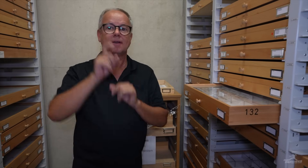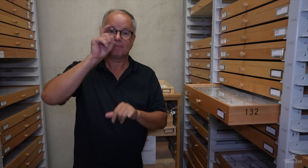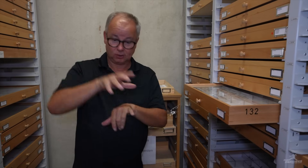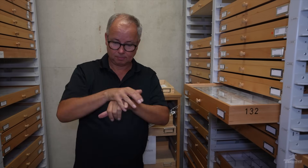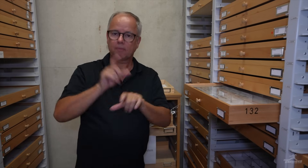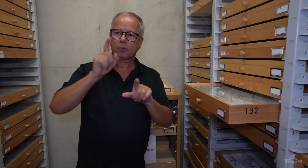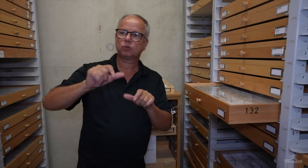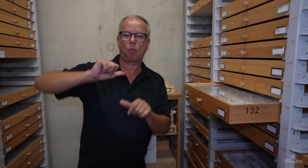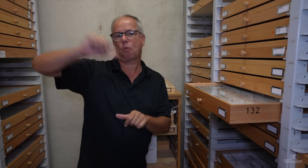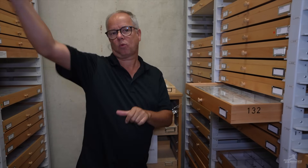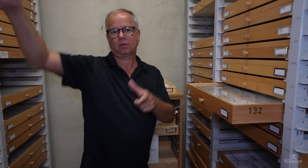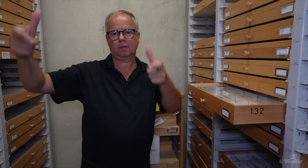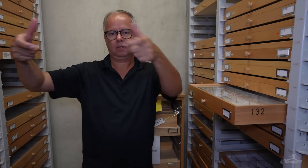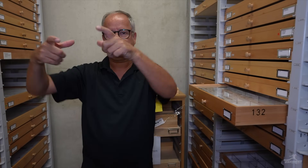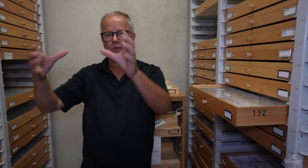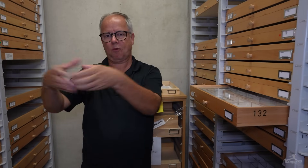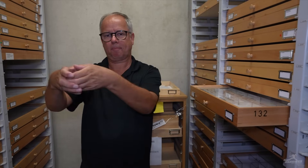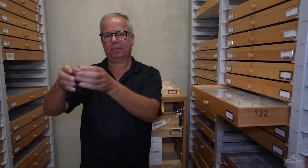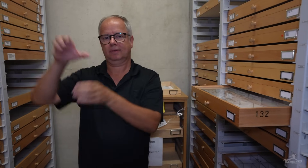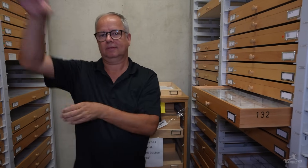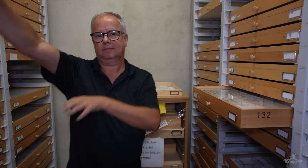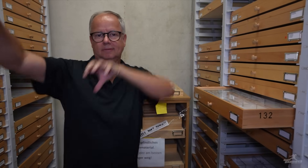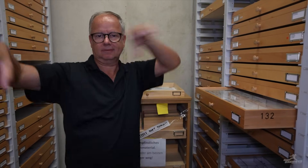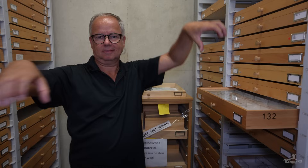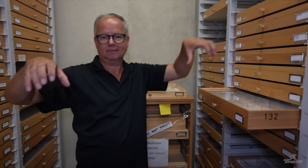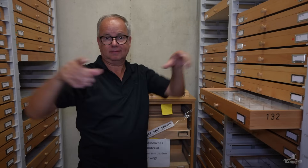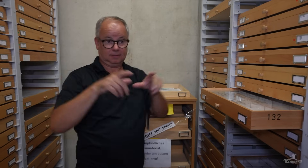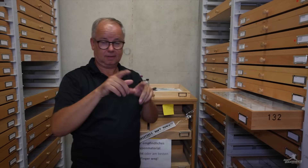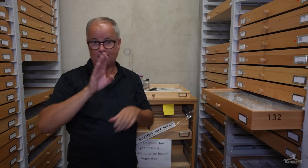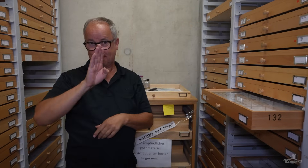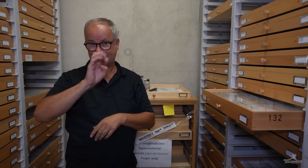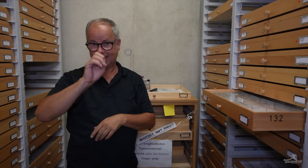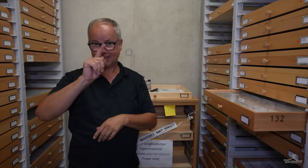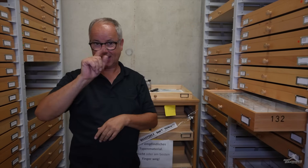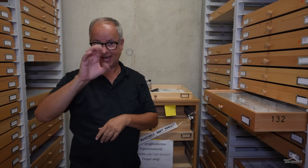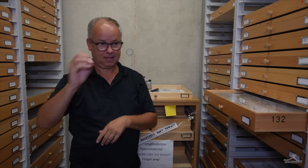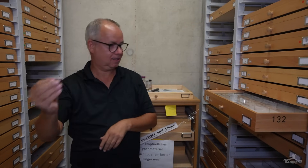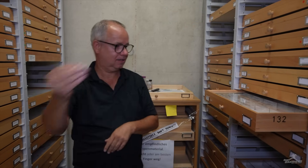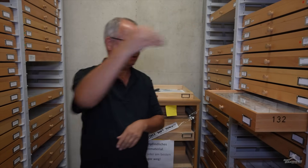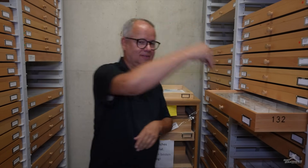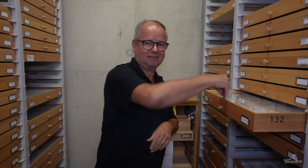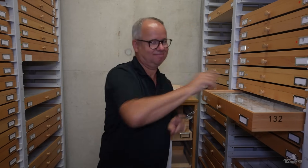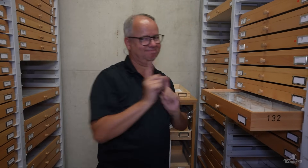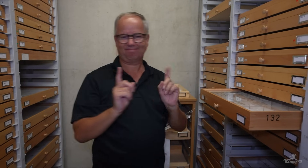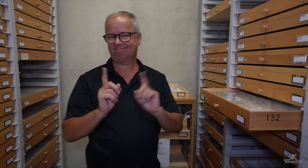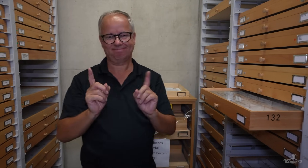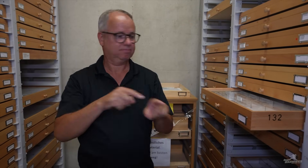You’ll have to go to the spider order group. You won’t find the beetles here either,